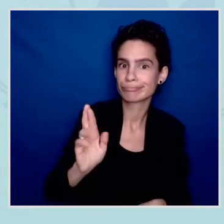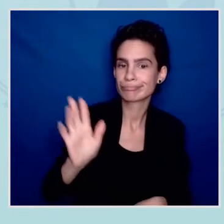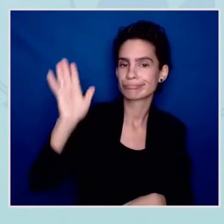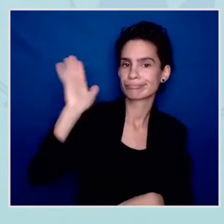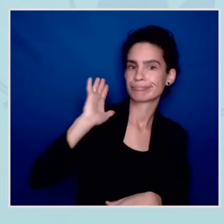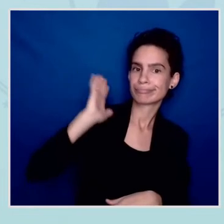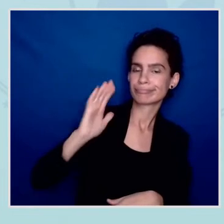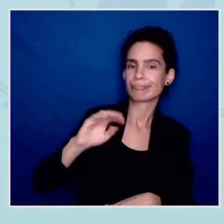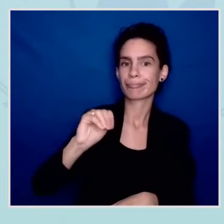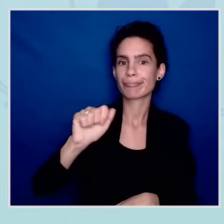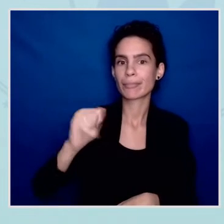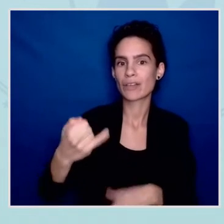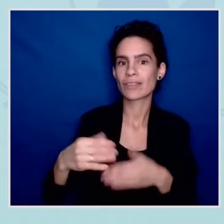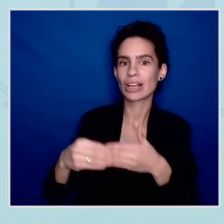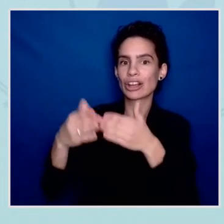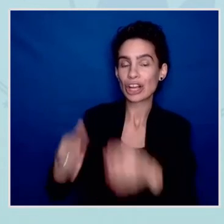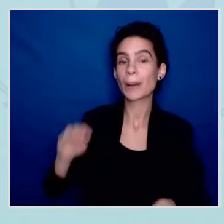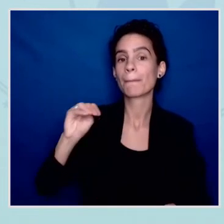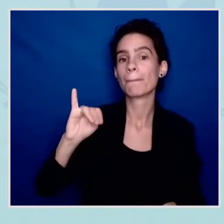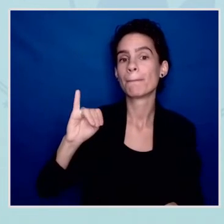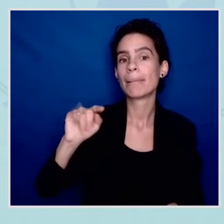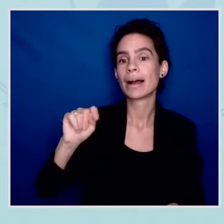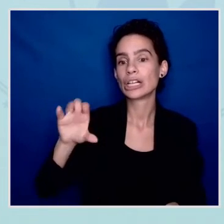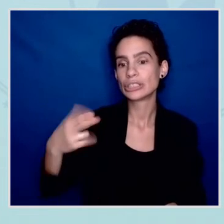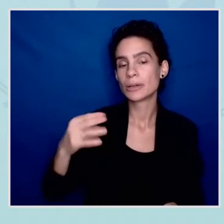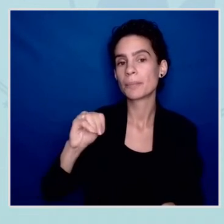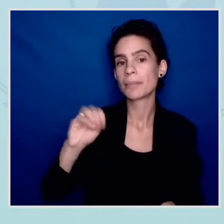ON OPPOSITE SIDES AND I MIGHT GET CRITICIZE FROM PEOPLE IN MY